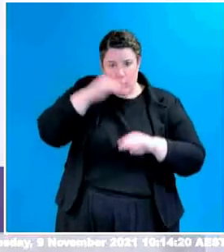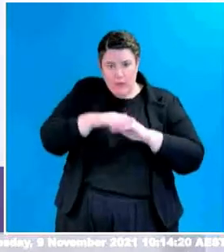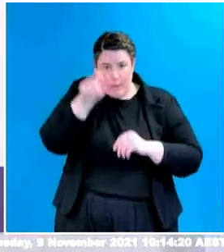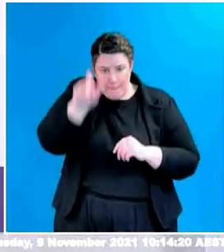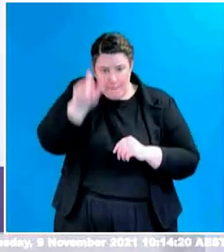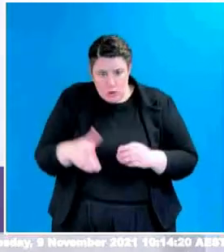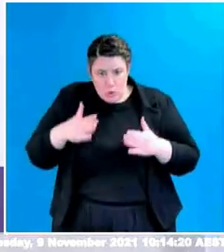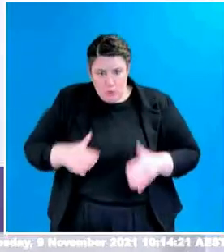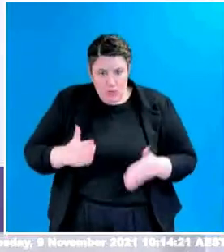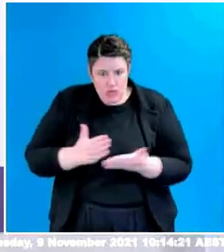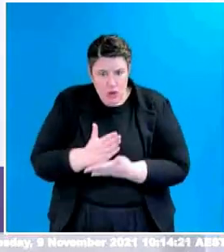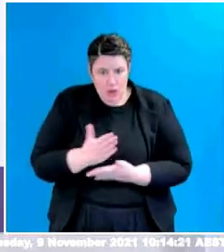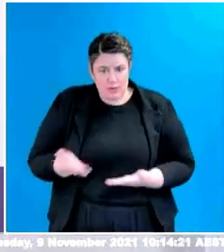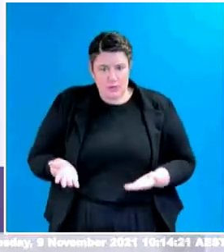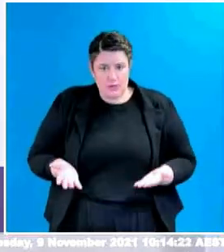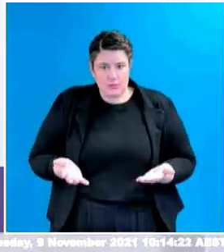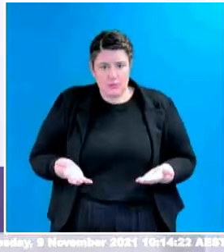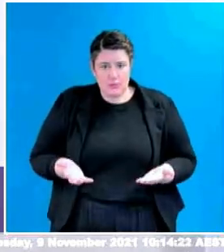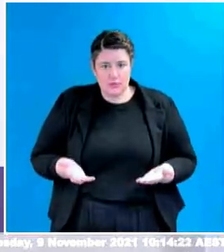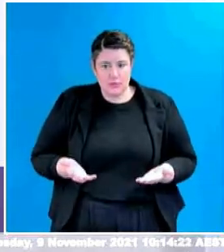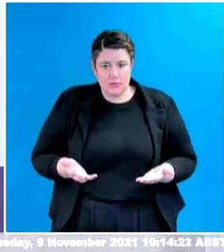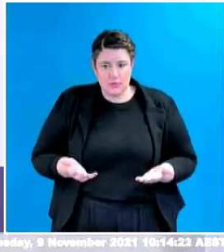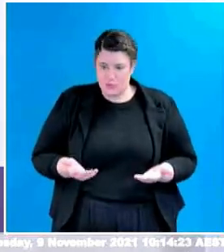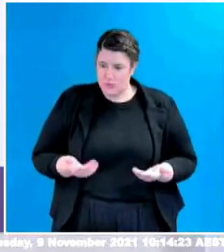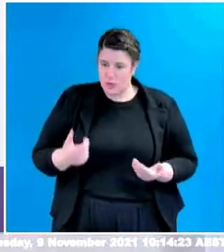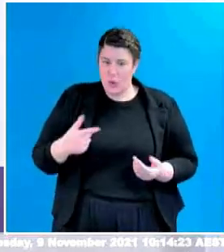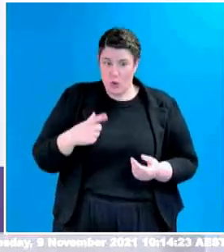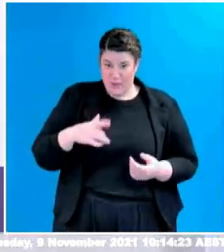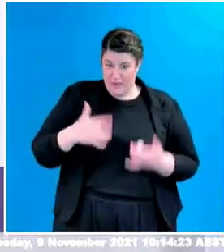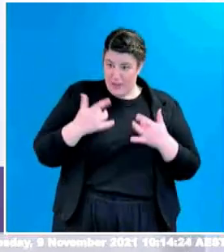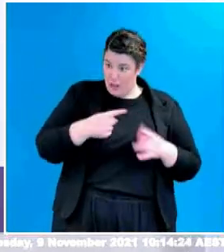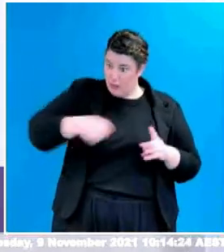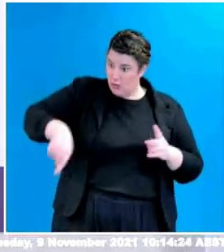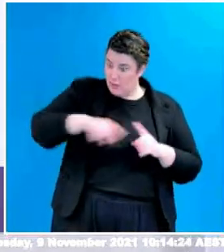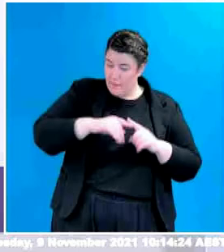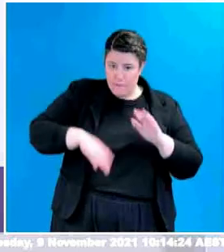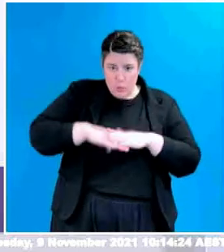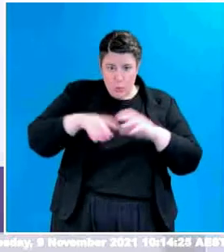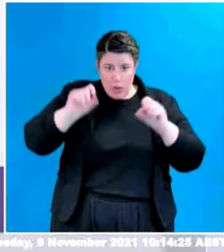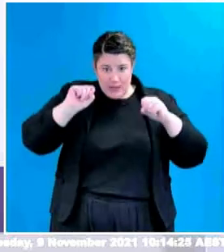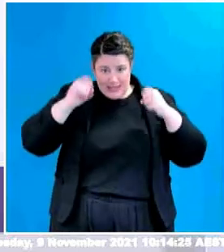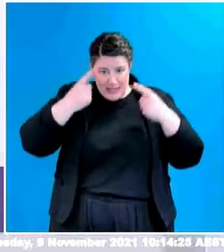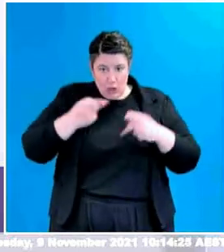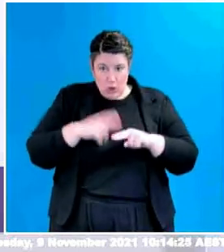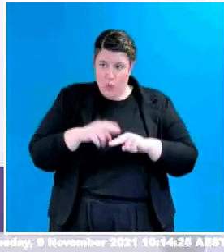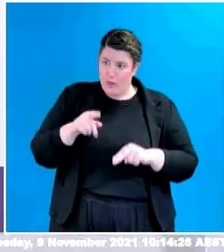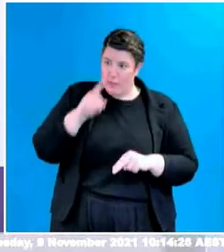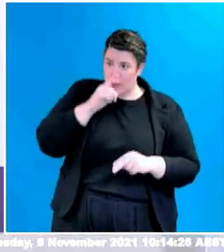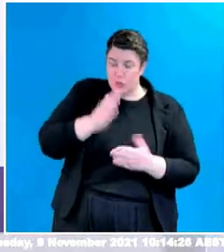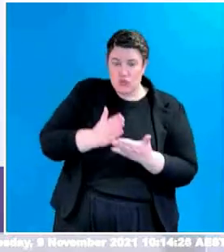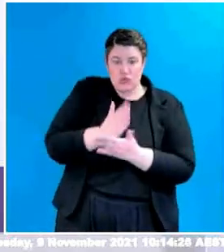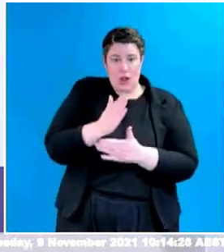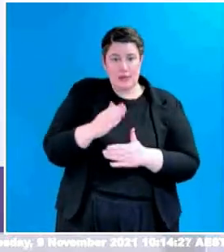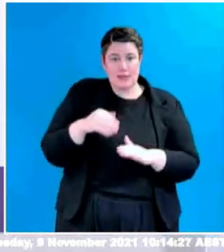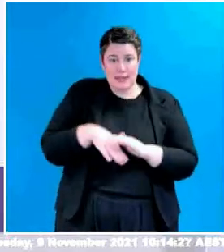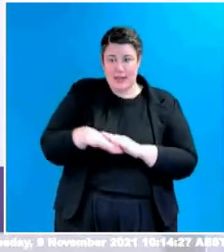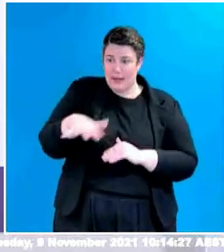Doesn't that demand that there is a high level of knowledge and understanding of the rights in the ACT Act? It demands it.